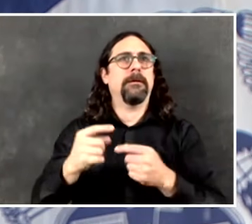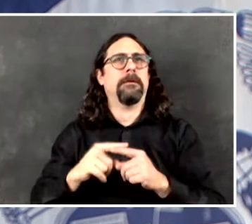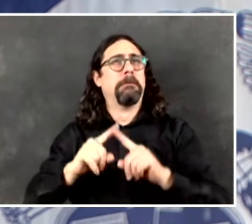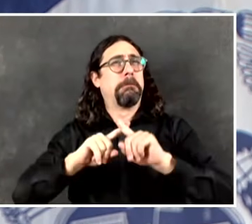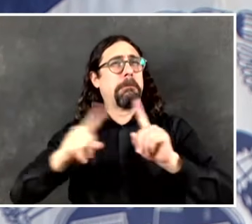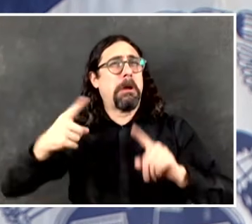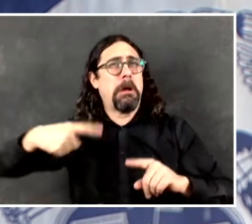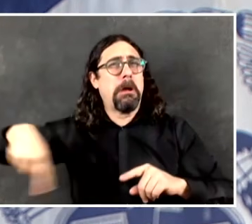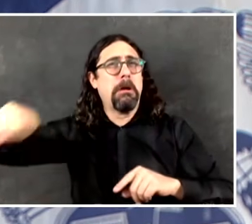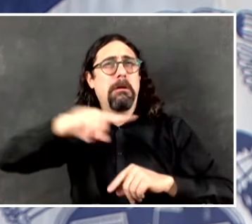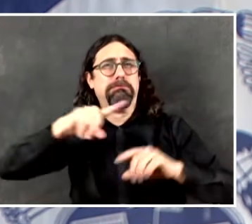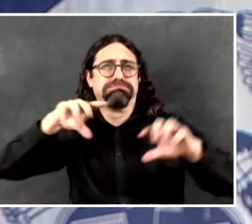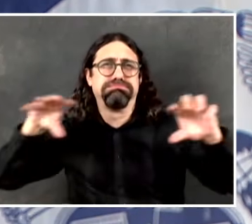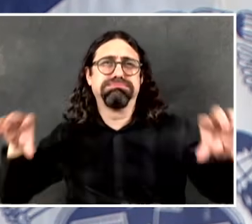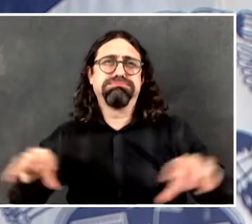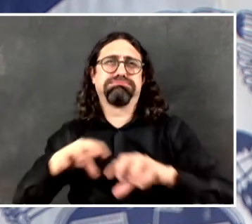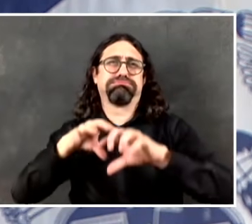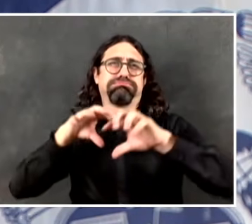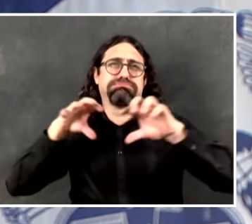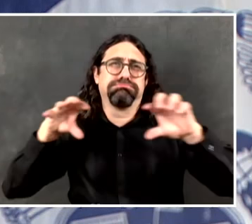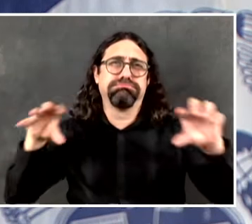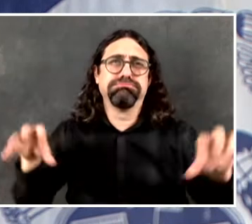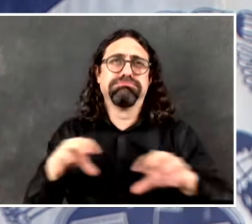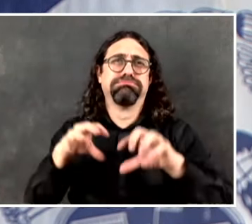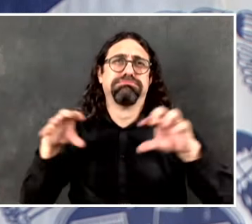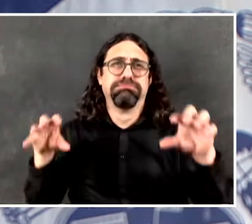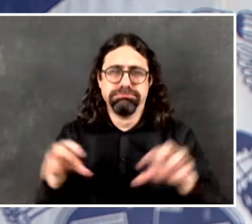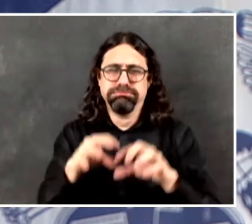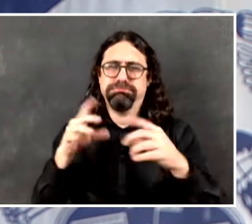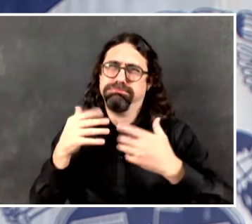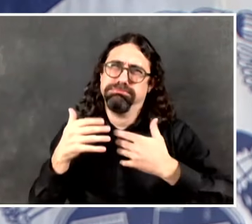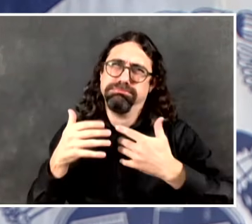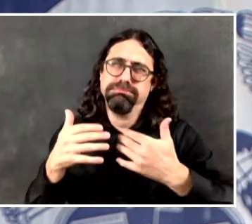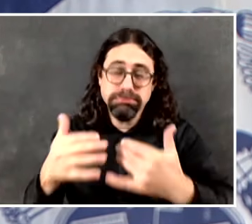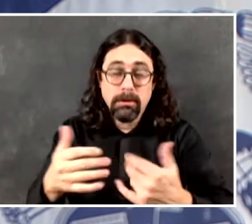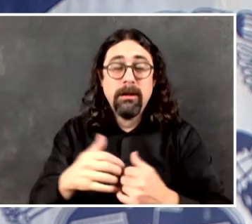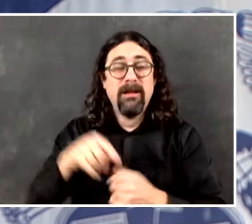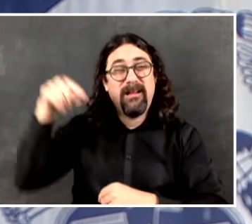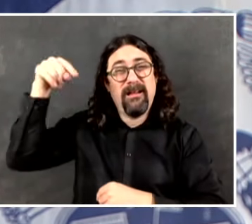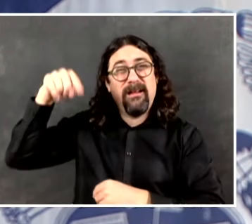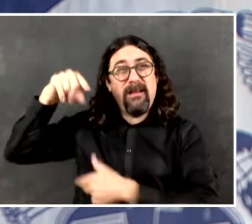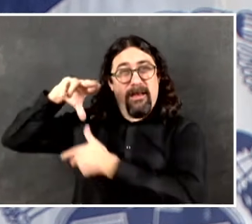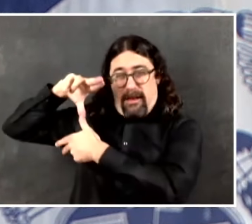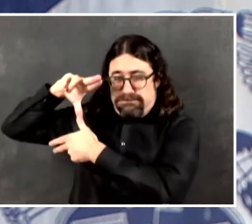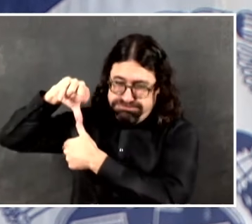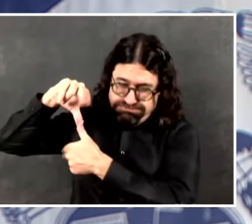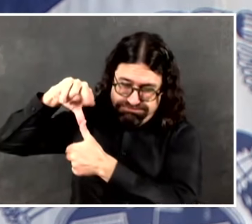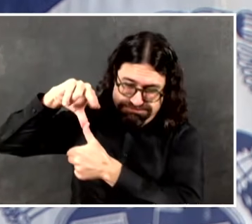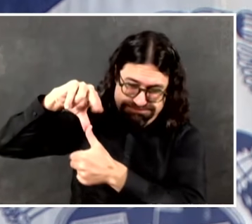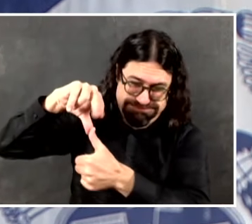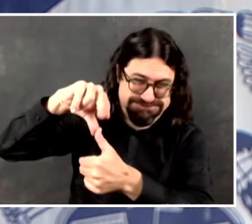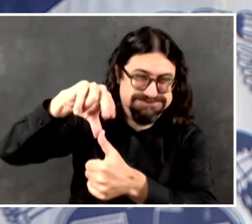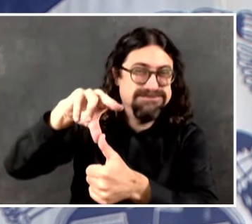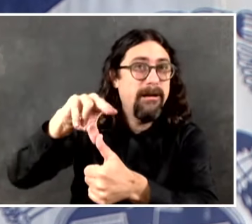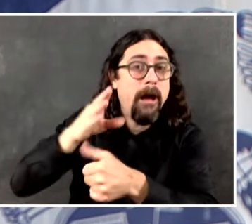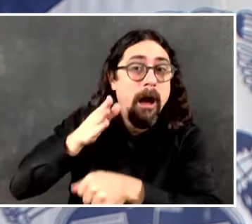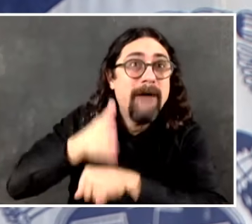IN THE HOURS IEDMMIALYTE AERFT THE STORM HIT, THWE AY PEOP LE CAME TOGETHER AND HELPED EACH OTHER IN NEIGHBORS ALL OVER THE CITYA ND